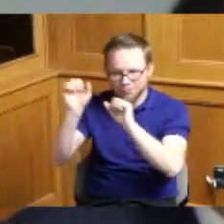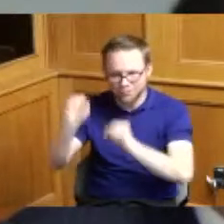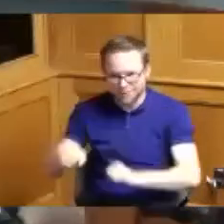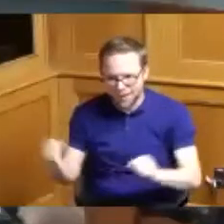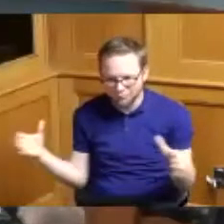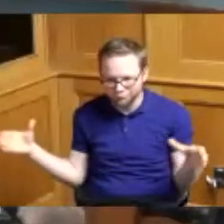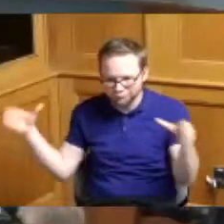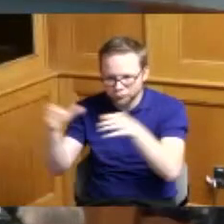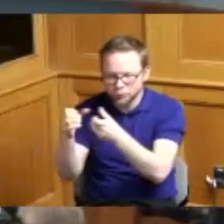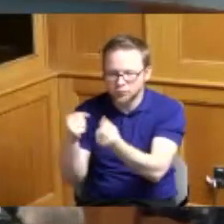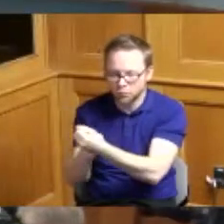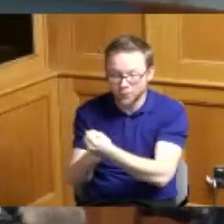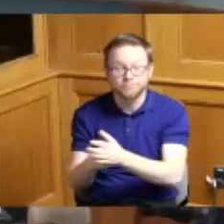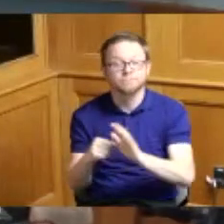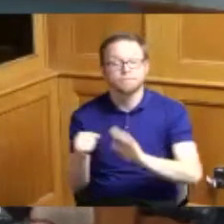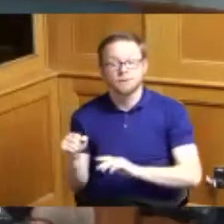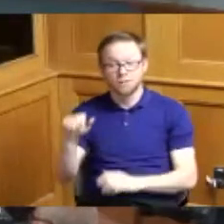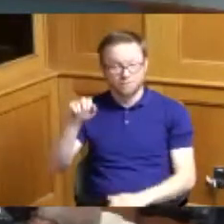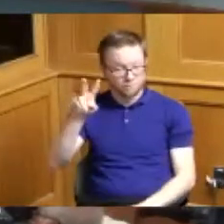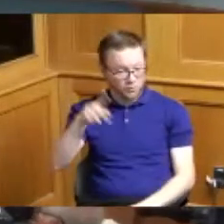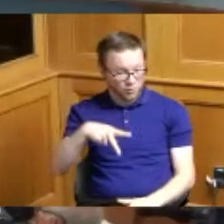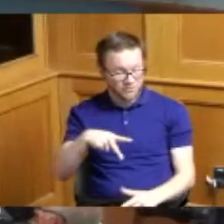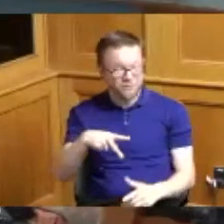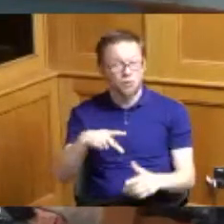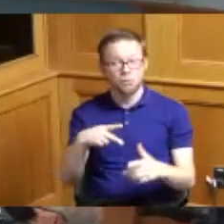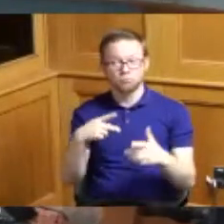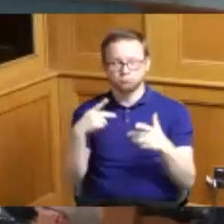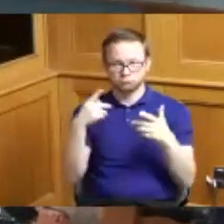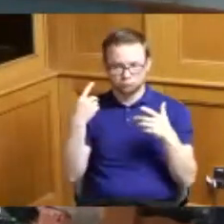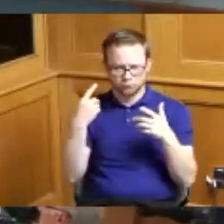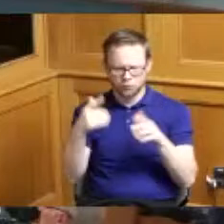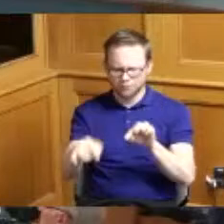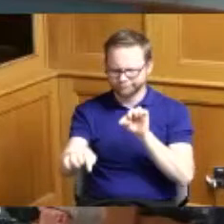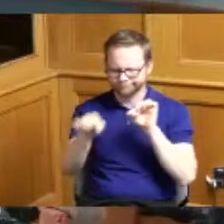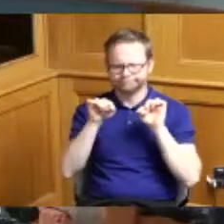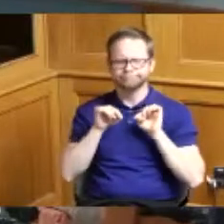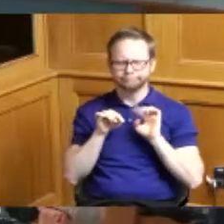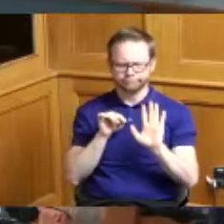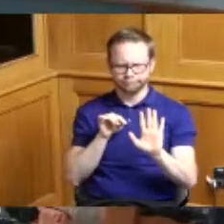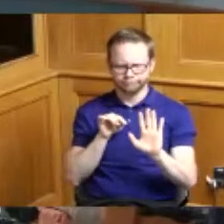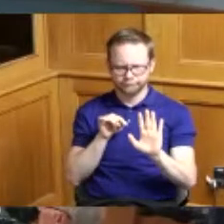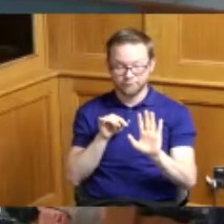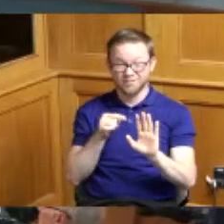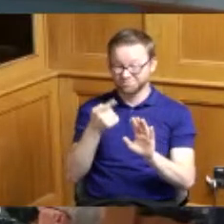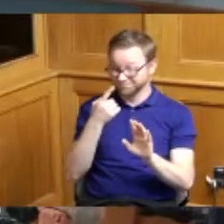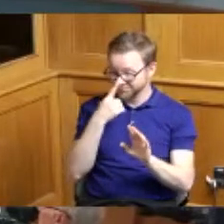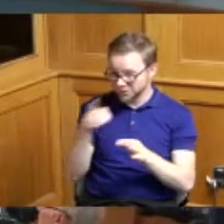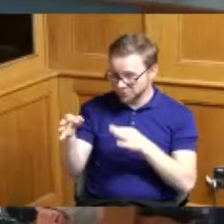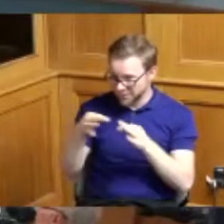another question is once we sign this um well let me go back can you tell us what we're signing for